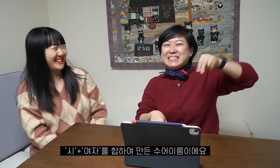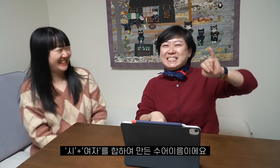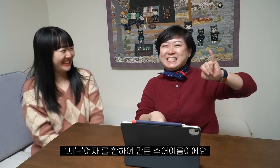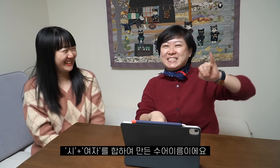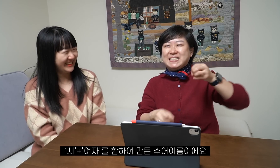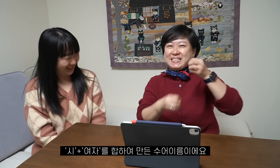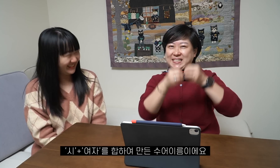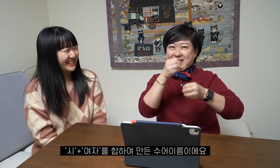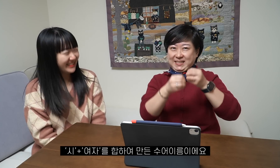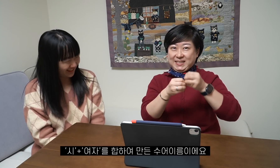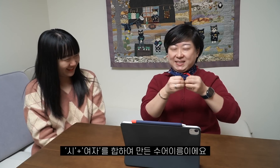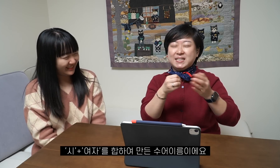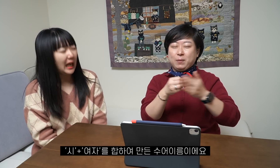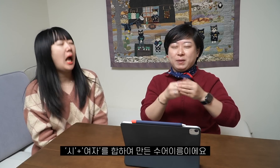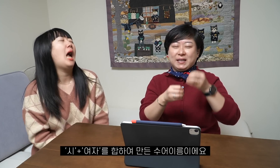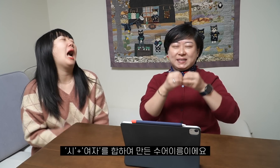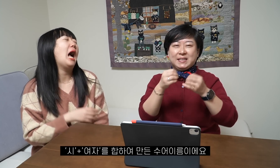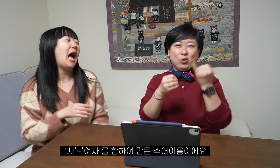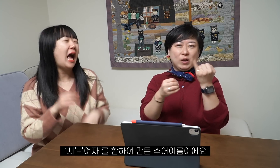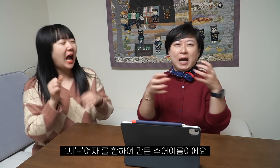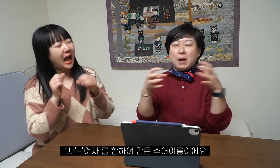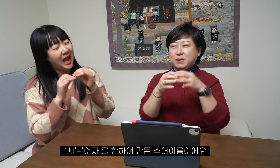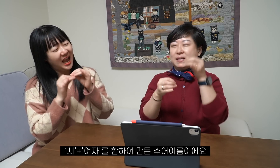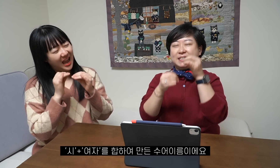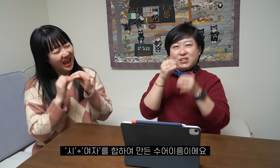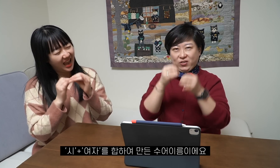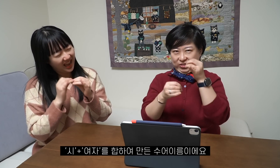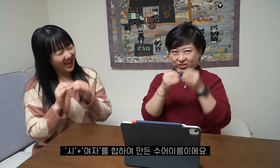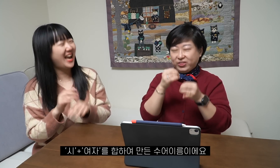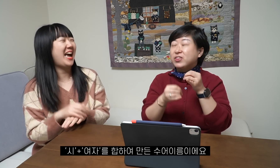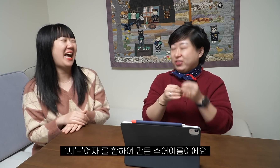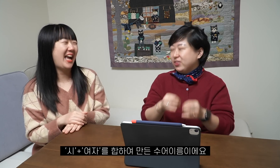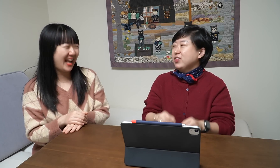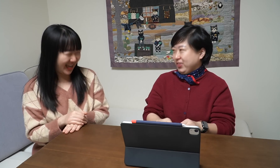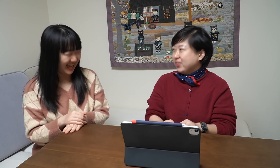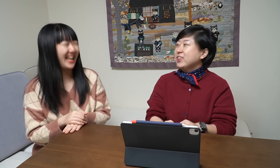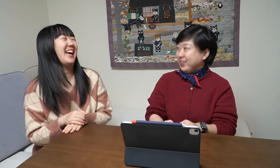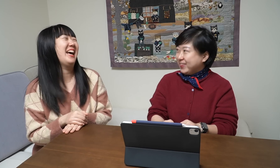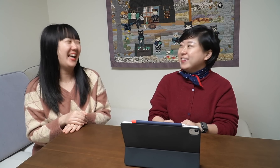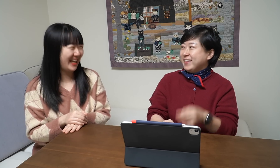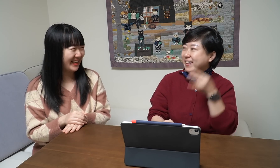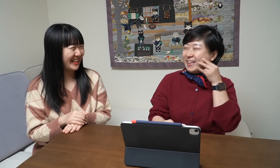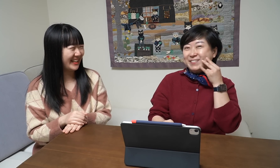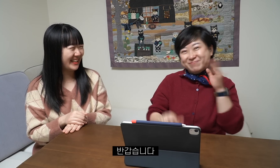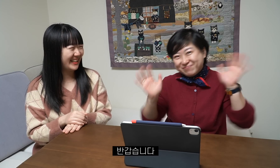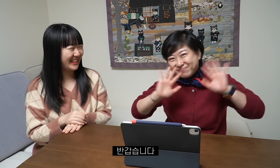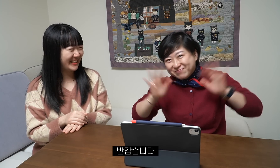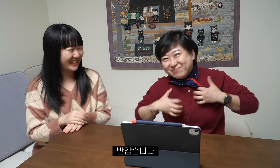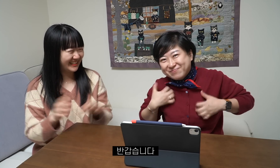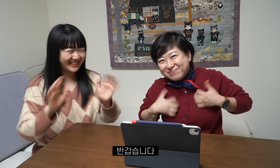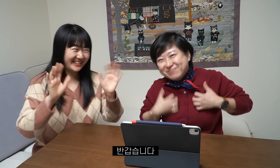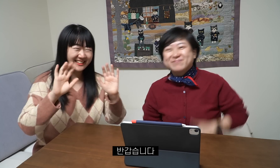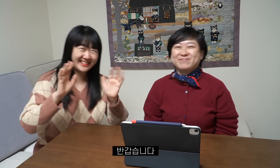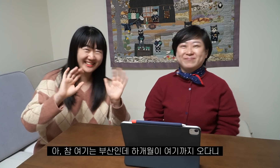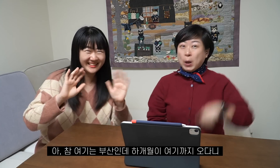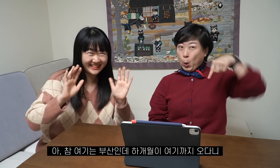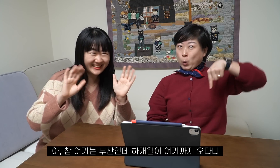It is a sign language name made by combining ‘poetry’ + ‘woman’. Nice to meet you.